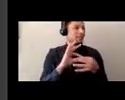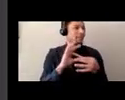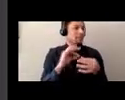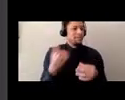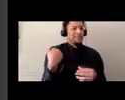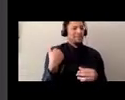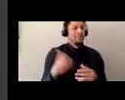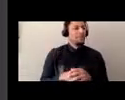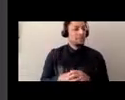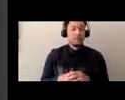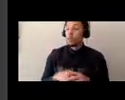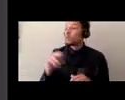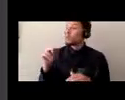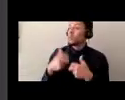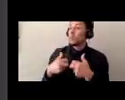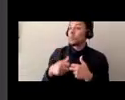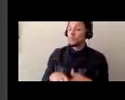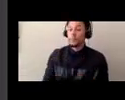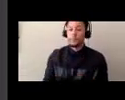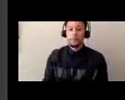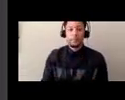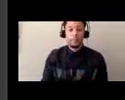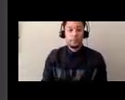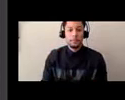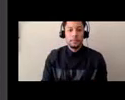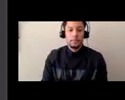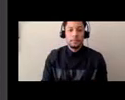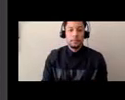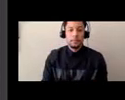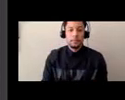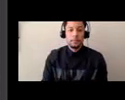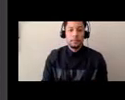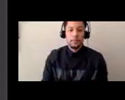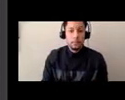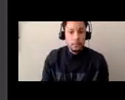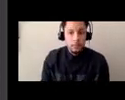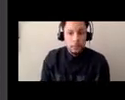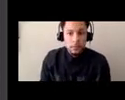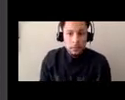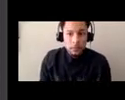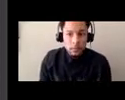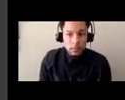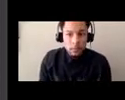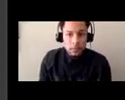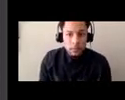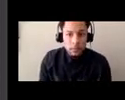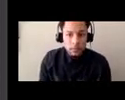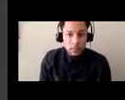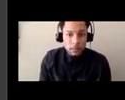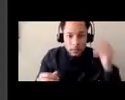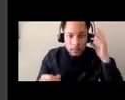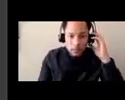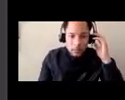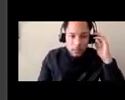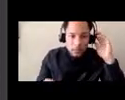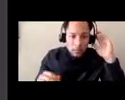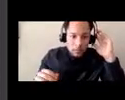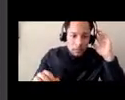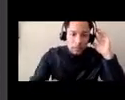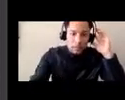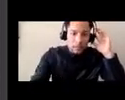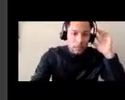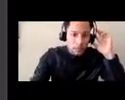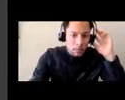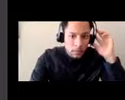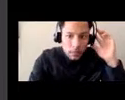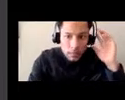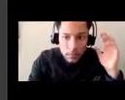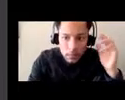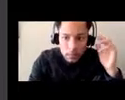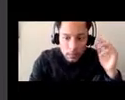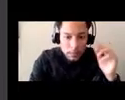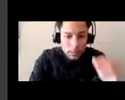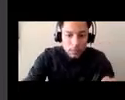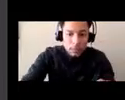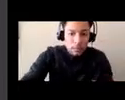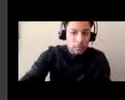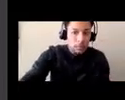Sorry about that.